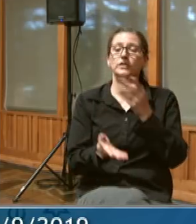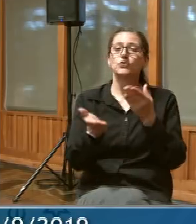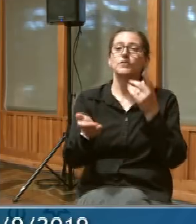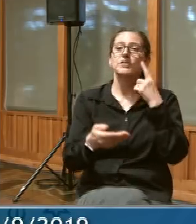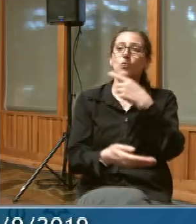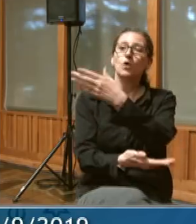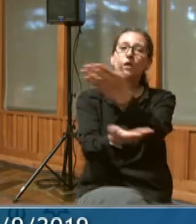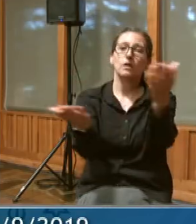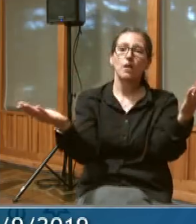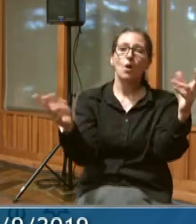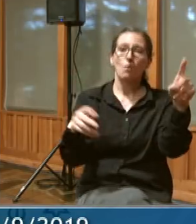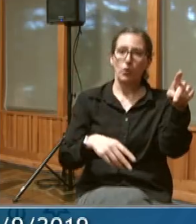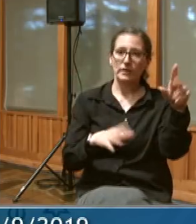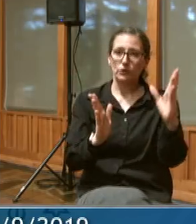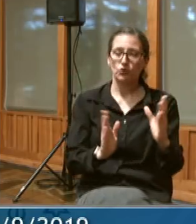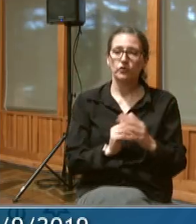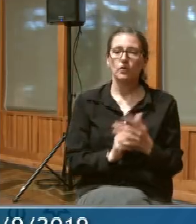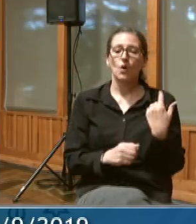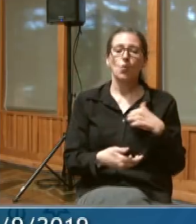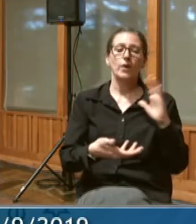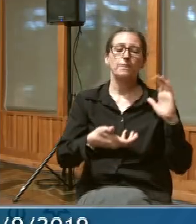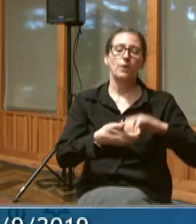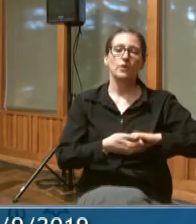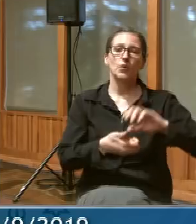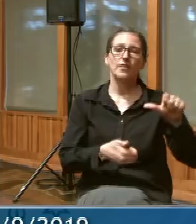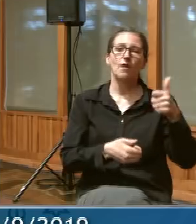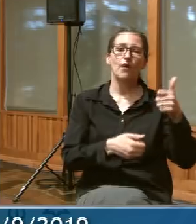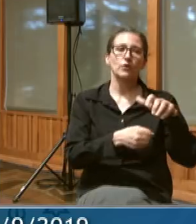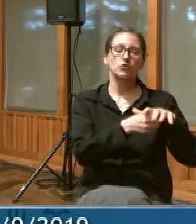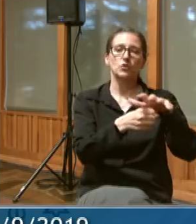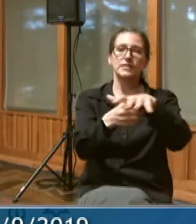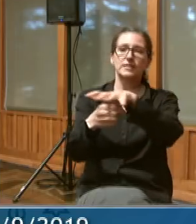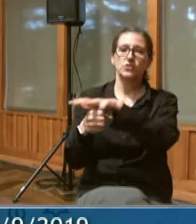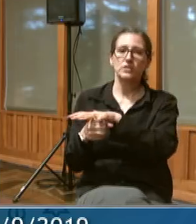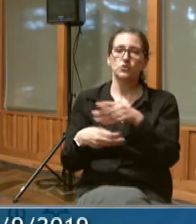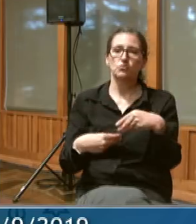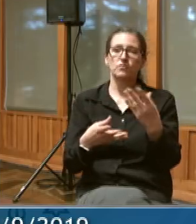THE FRONT LINE SERVICES RUN SMOOTHLY. WE ARE ONE OF MANY PLAYERS PROVIDING QUALITY SERVICES TO